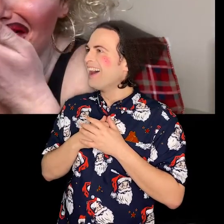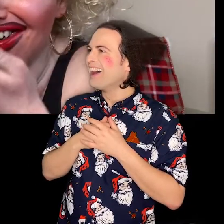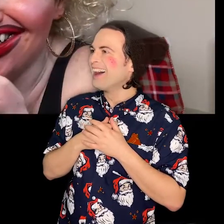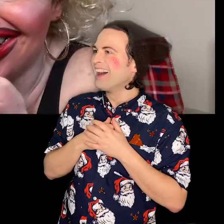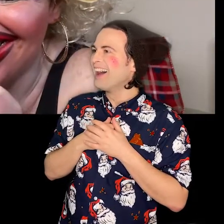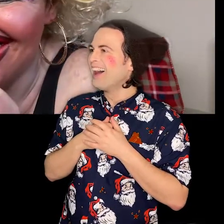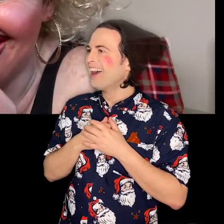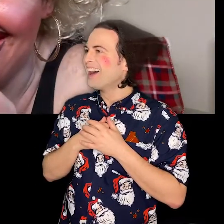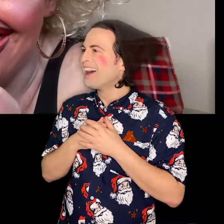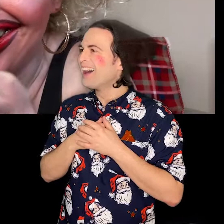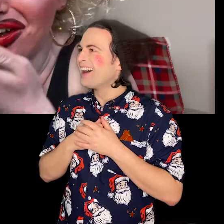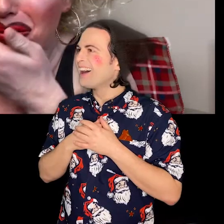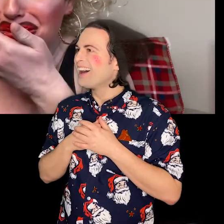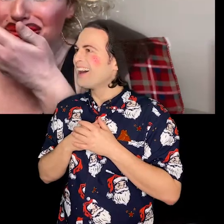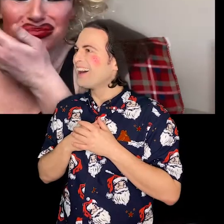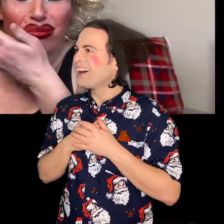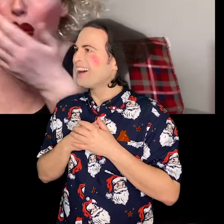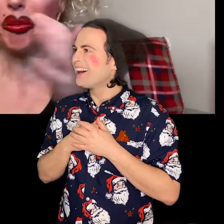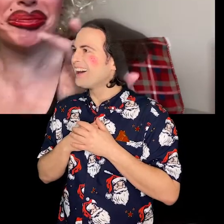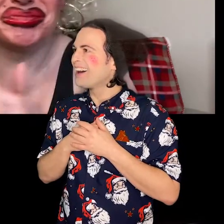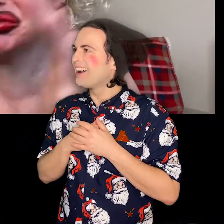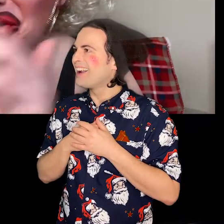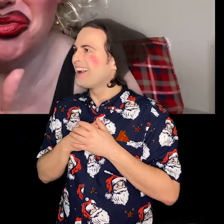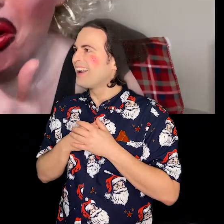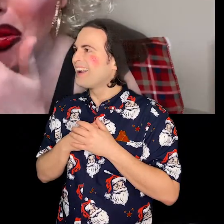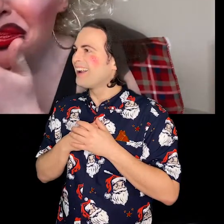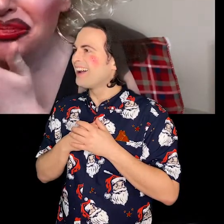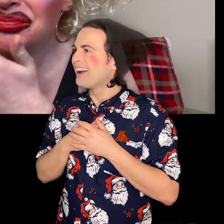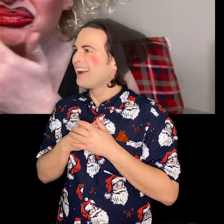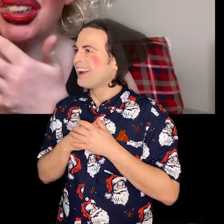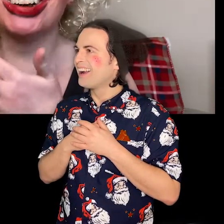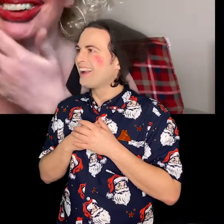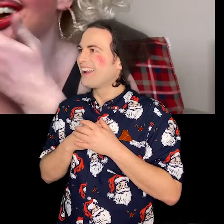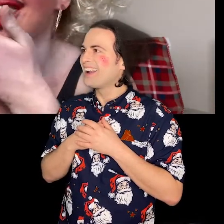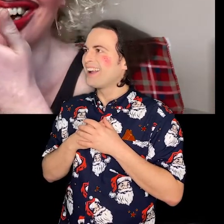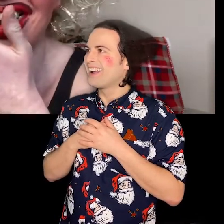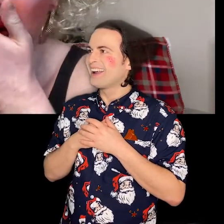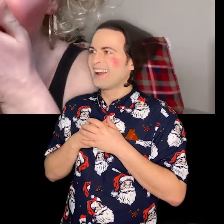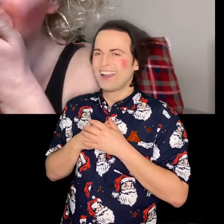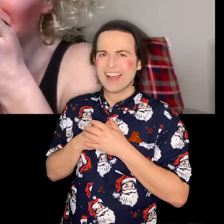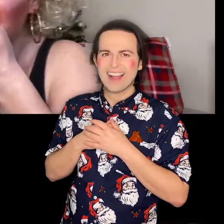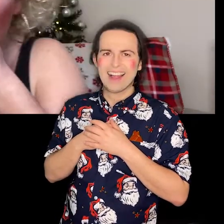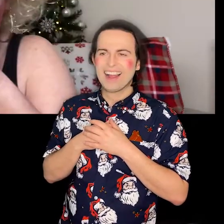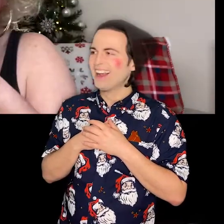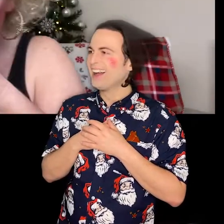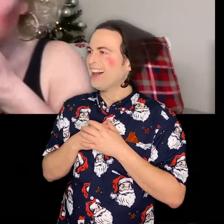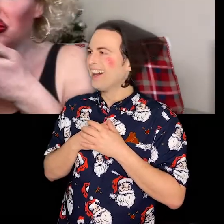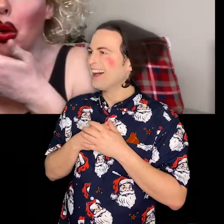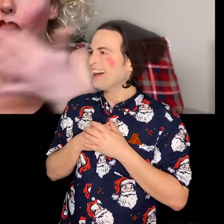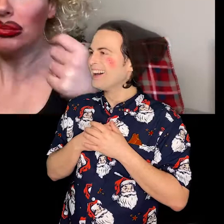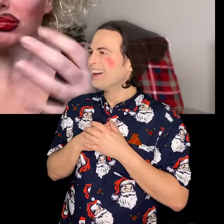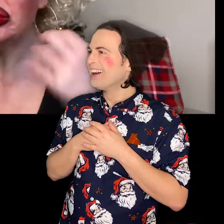Alan - I bet you're regretting it now doll Sarah - Alan - Aye that's easy for you to say.